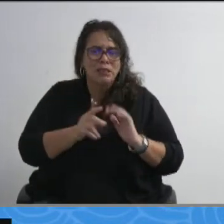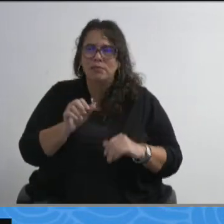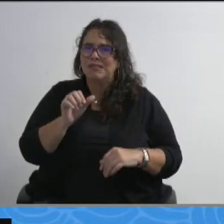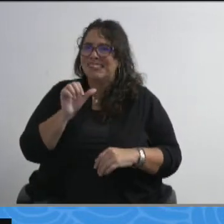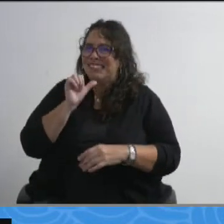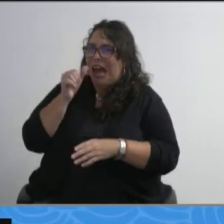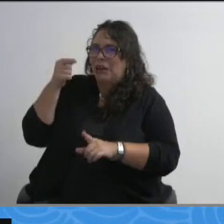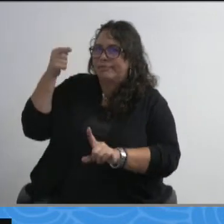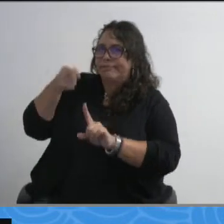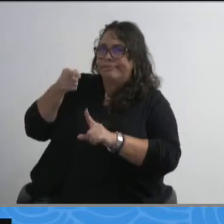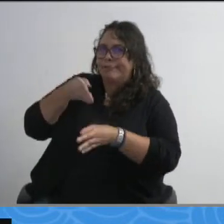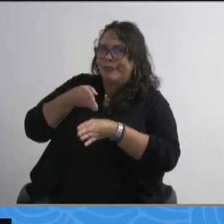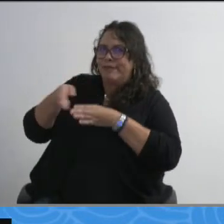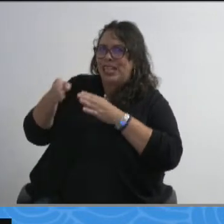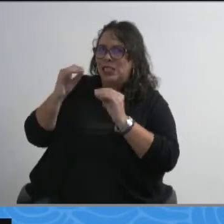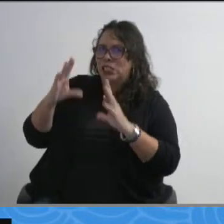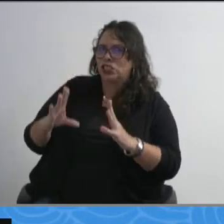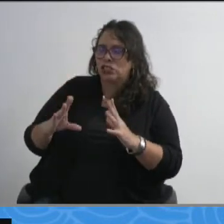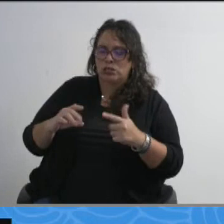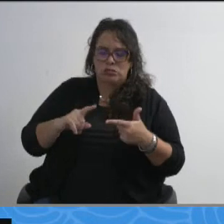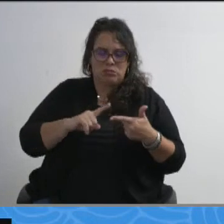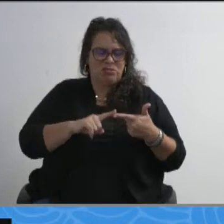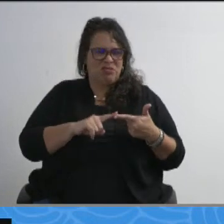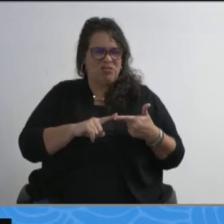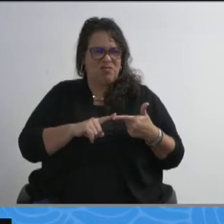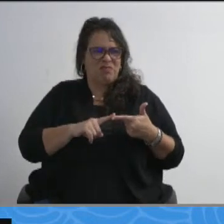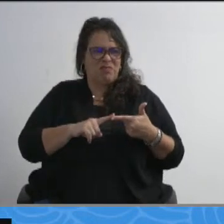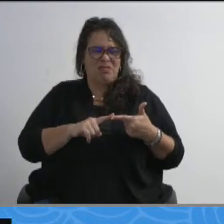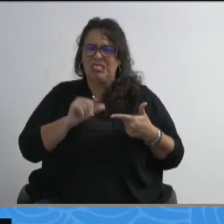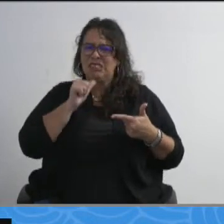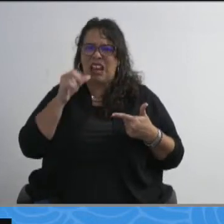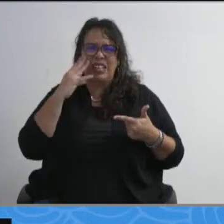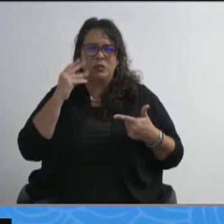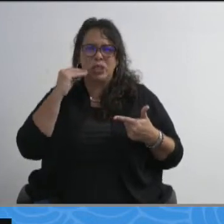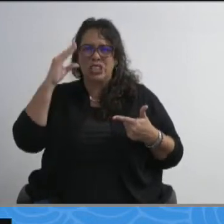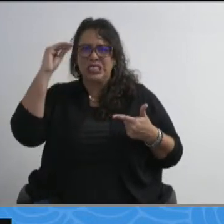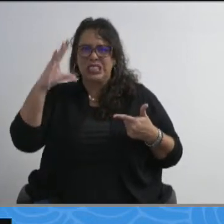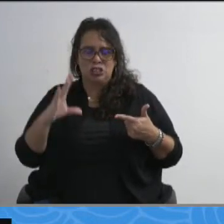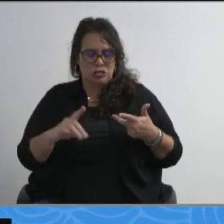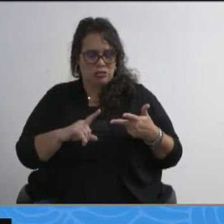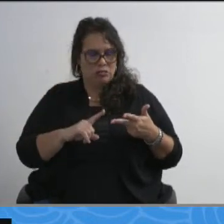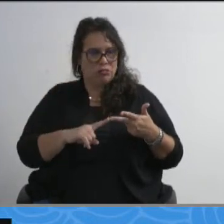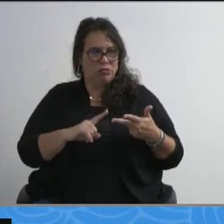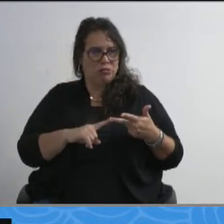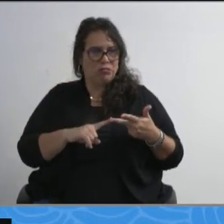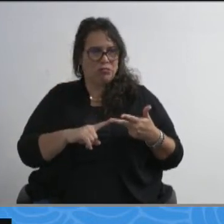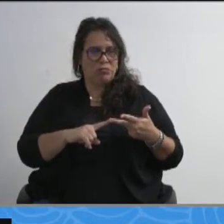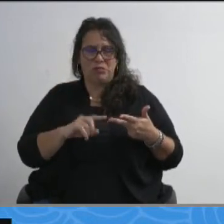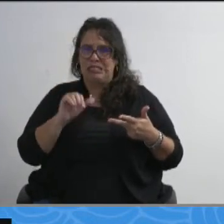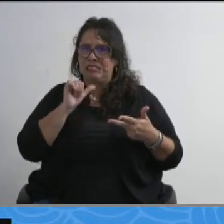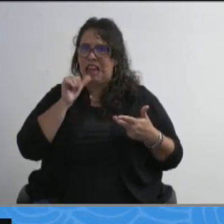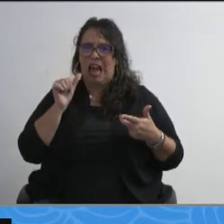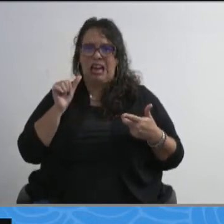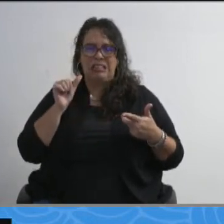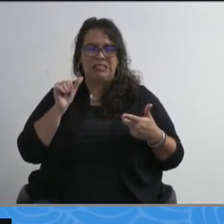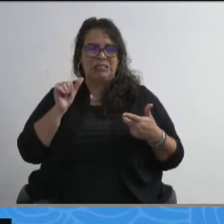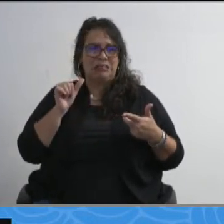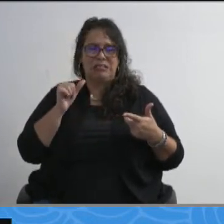And what are ineffective teachers? And when I look at some of these things, I go, "Wow, that's kind of hurtful or kind of a,